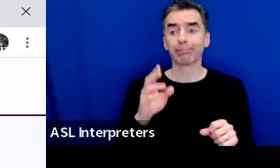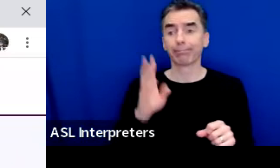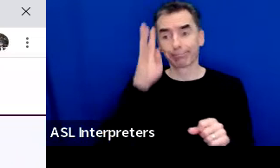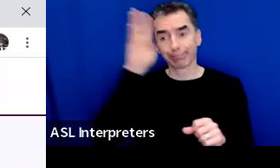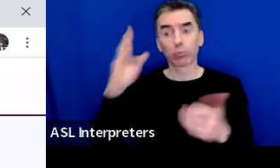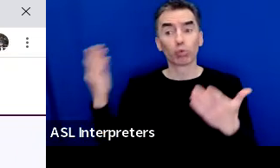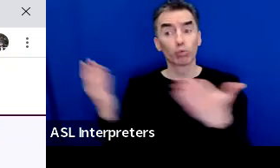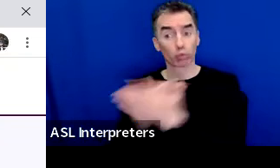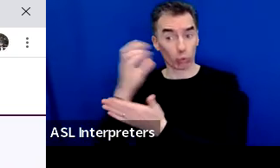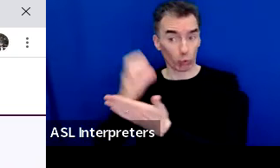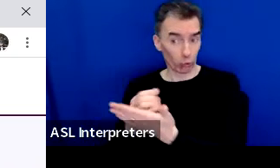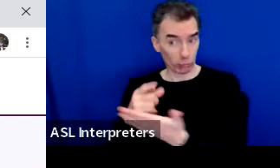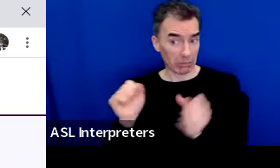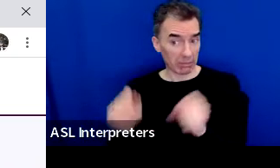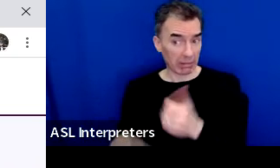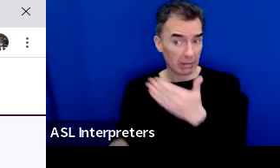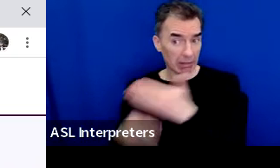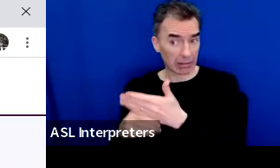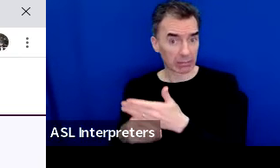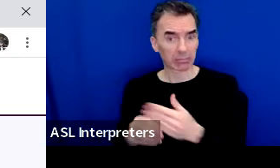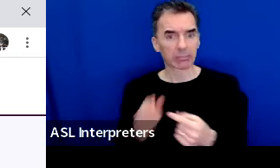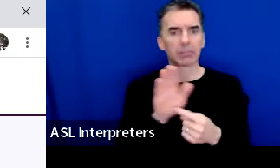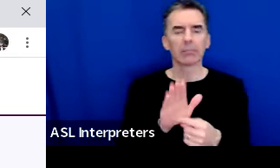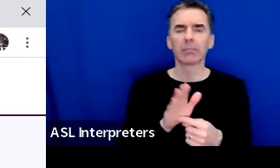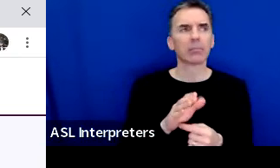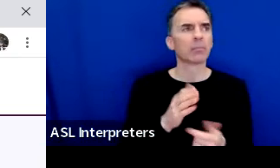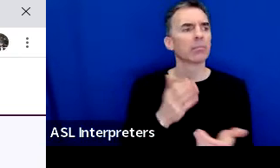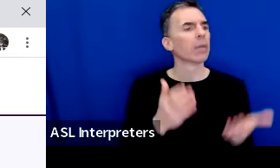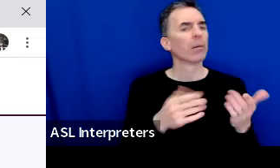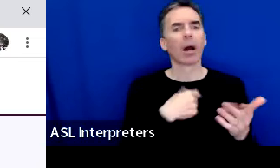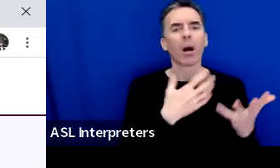All right. So somebody wanted industrial math. OK, just let you know.